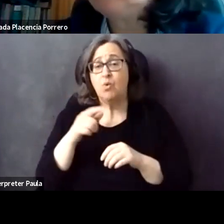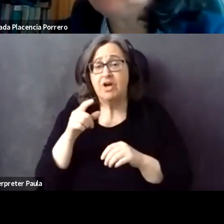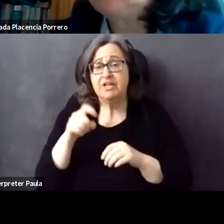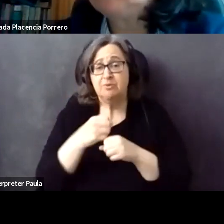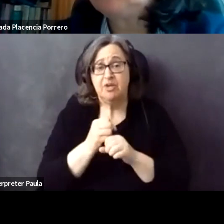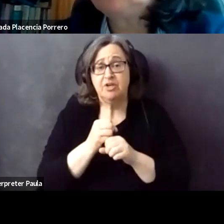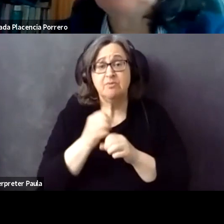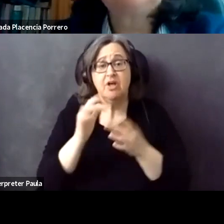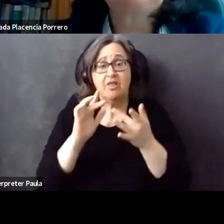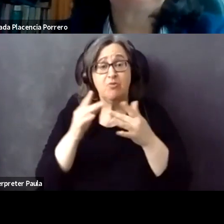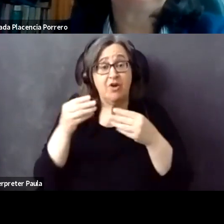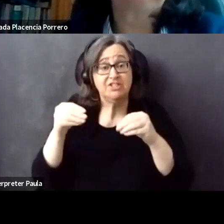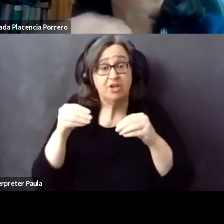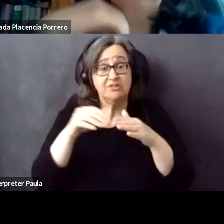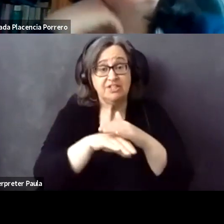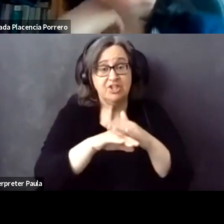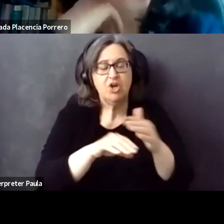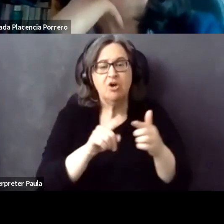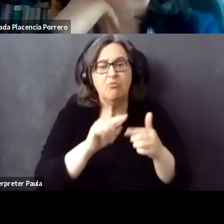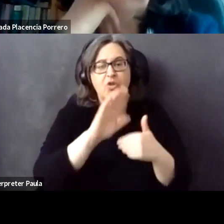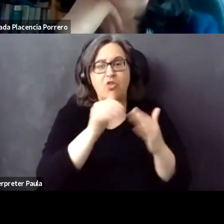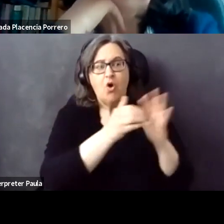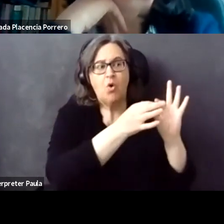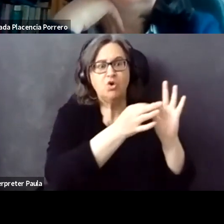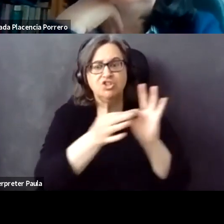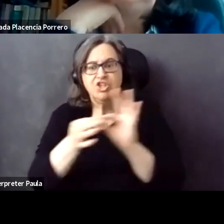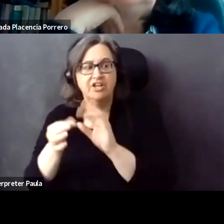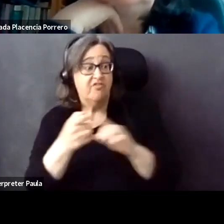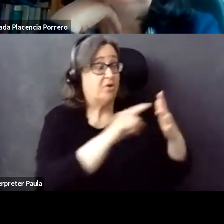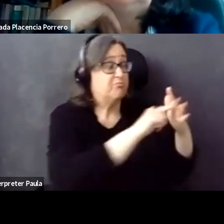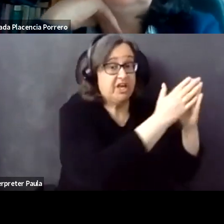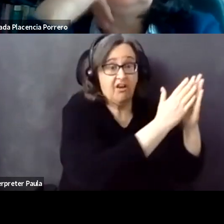and we think to make it a success, it's not only a matter of